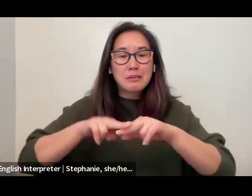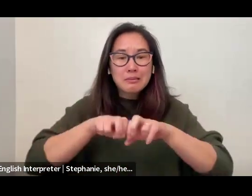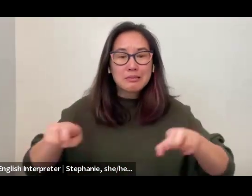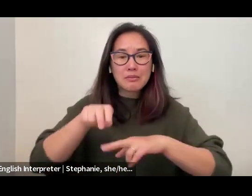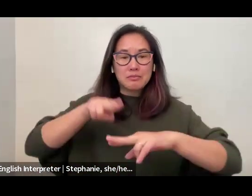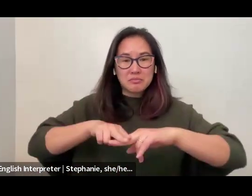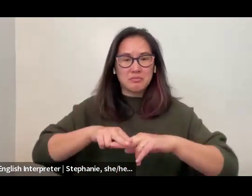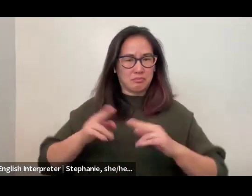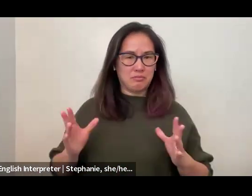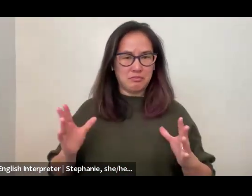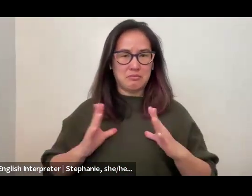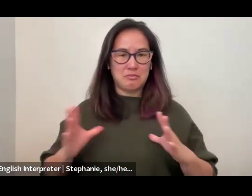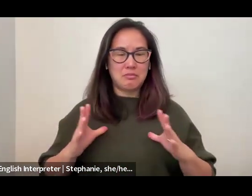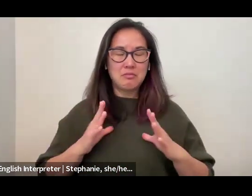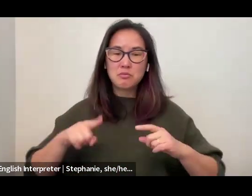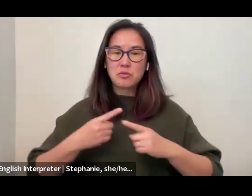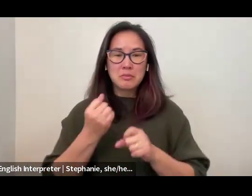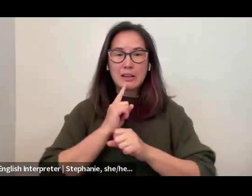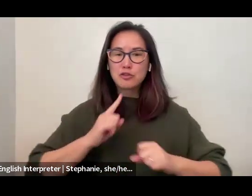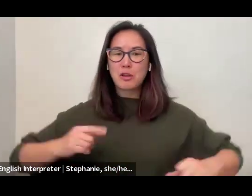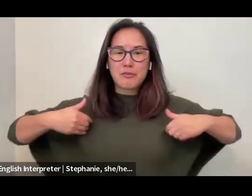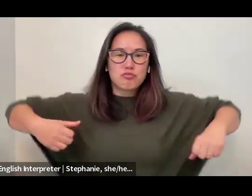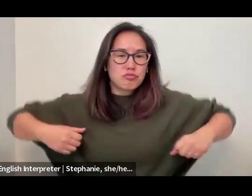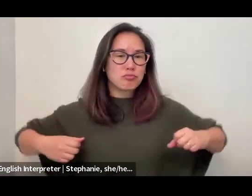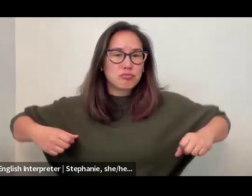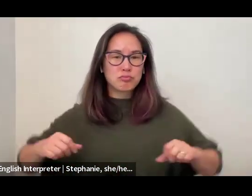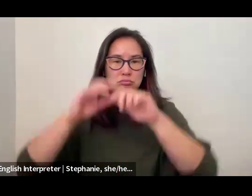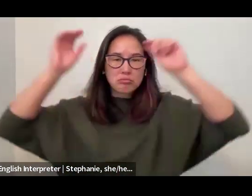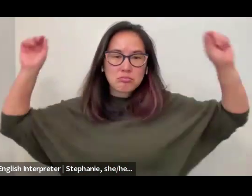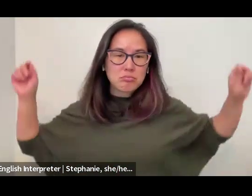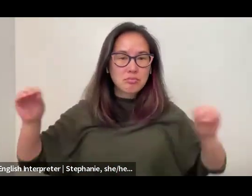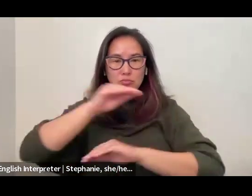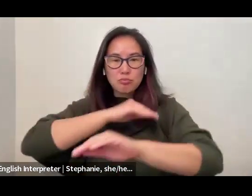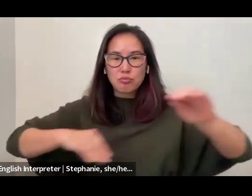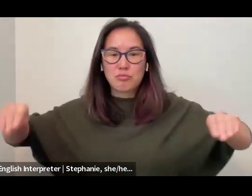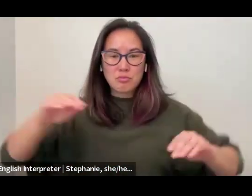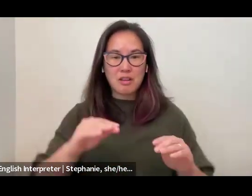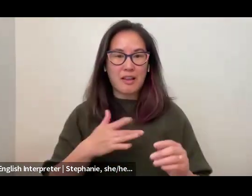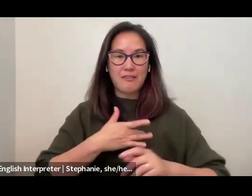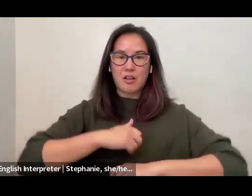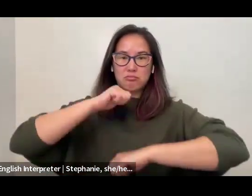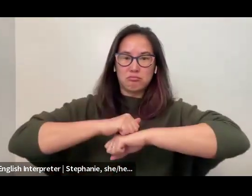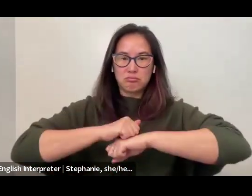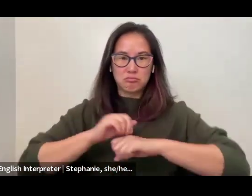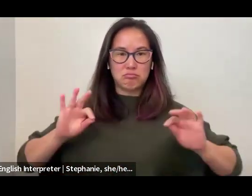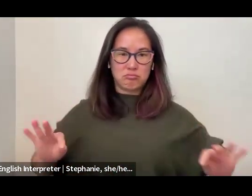As long as you've got room around to move your arms and it's sturdy, goes without saying, you should be fine.